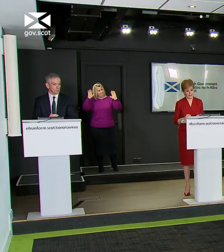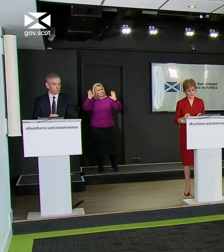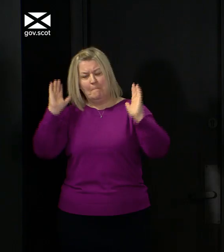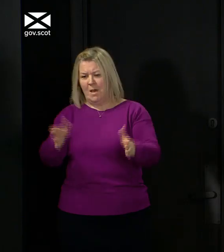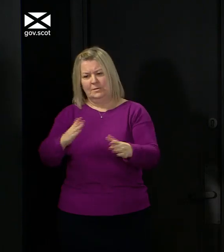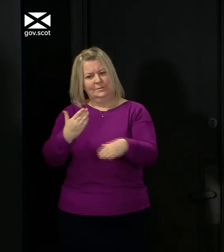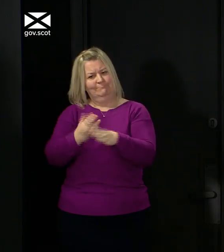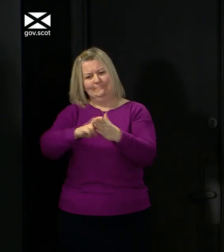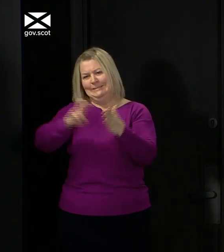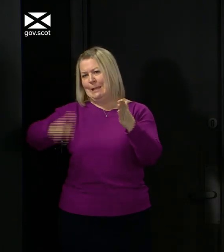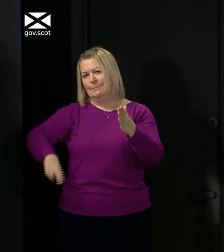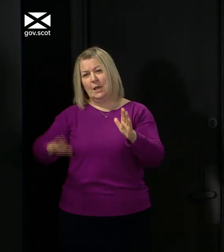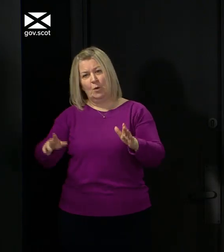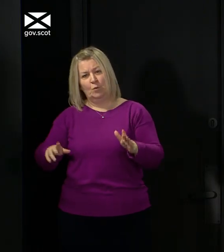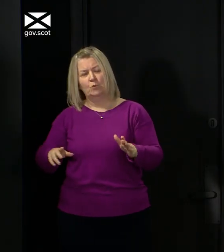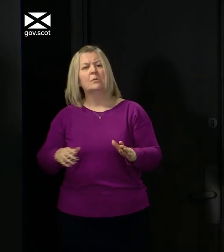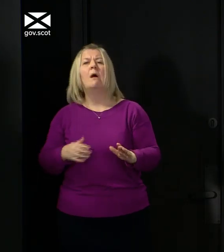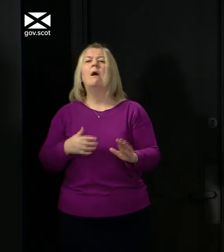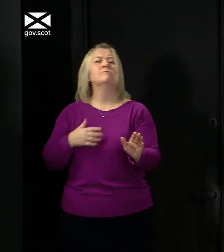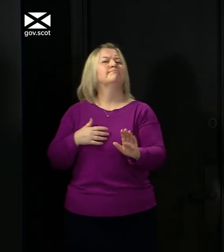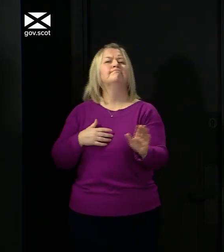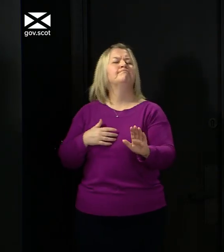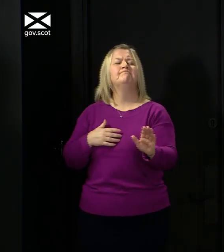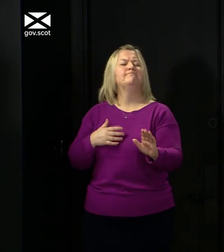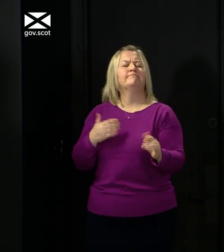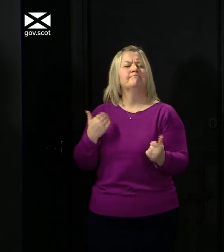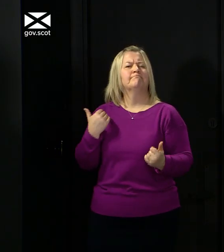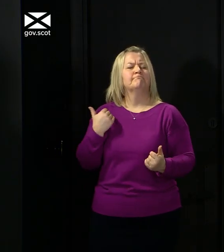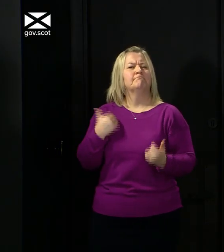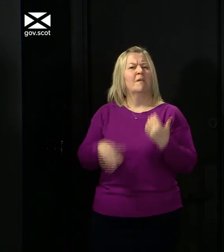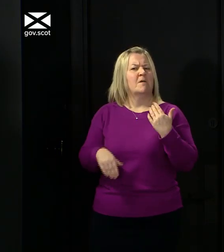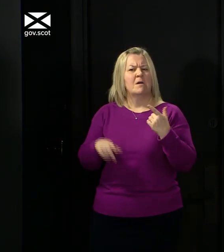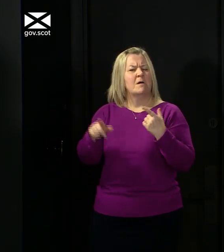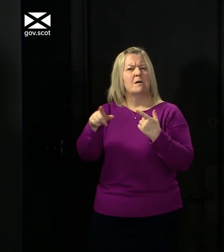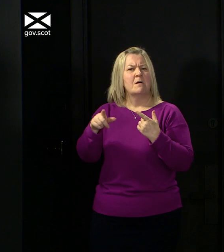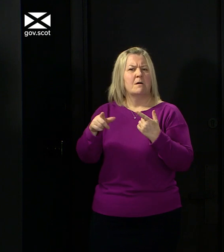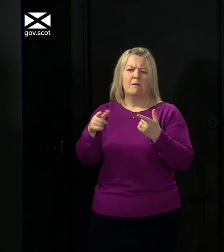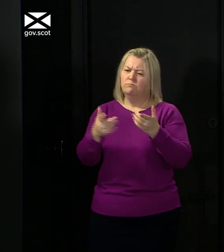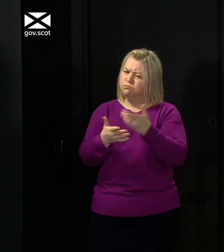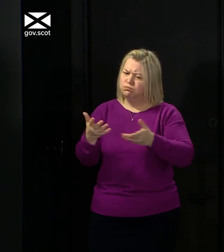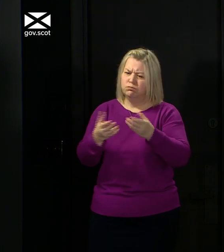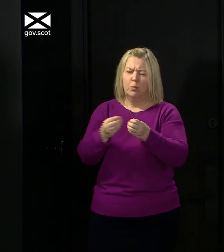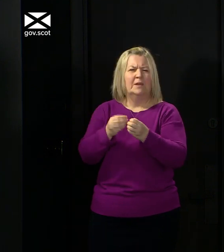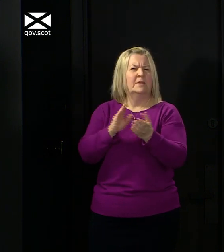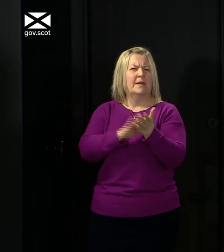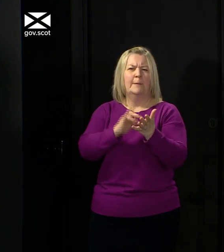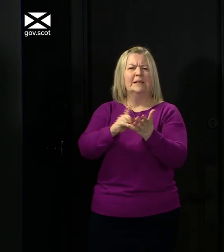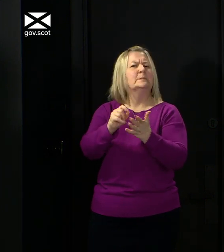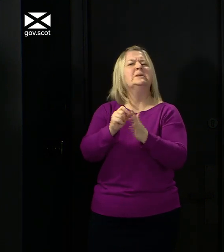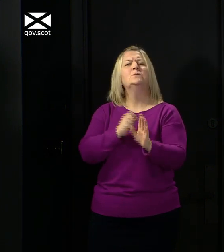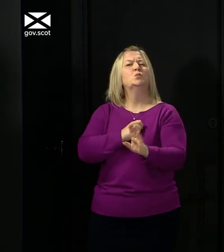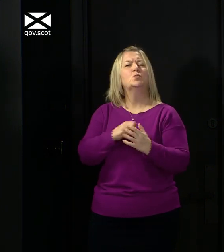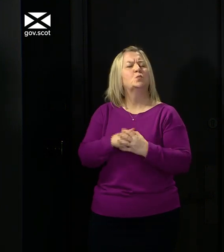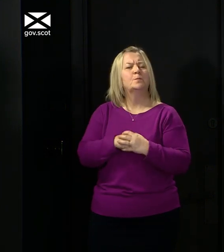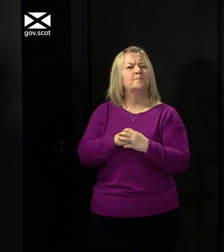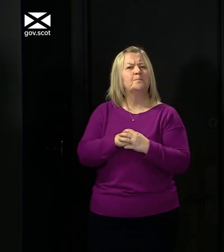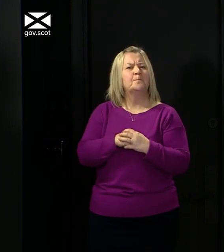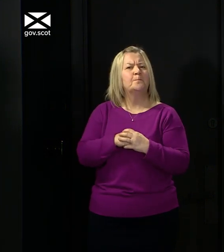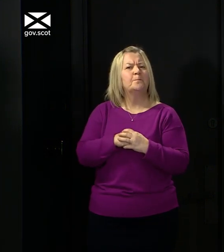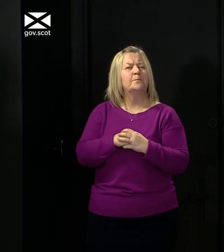No, I didn't have conversations with my MSP colleagues and it wasn't so much new information,